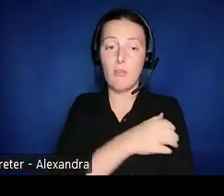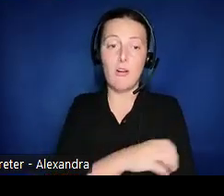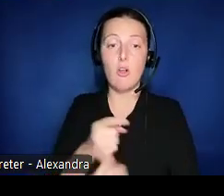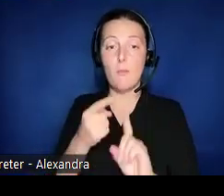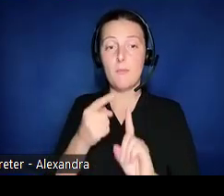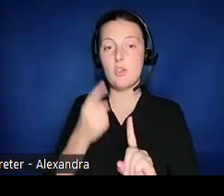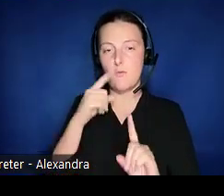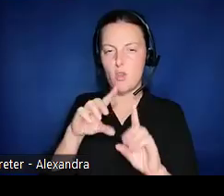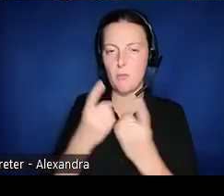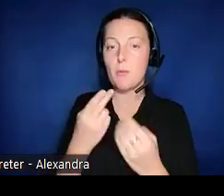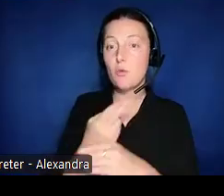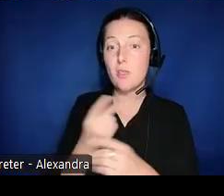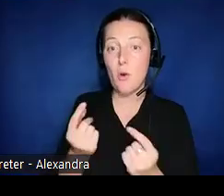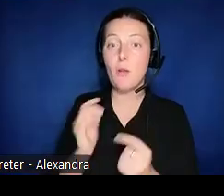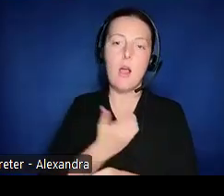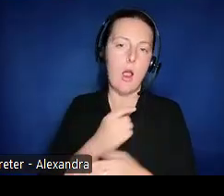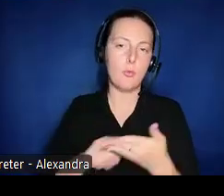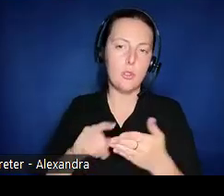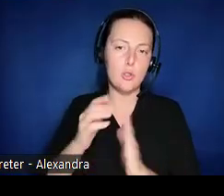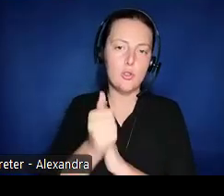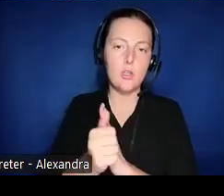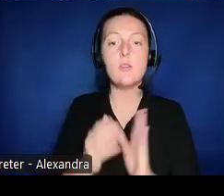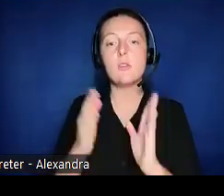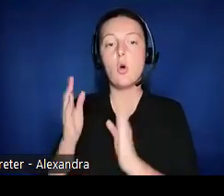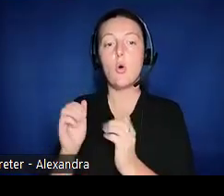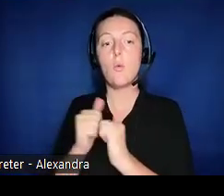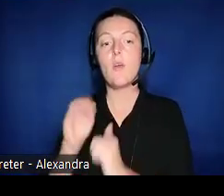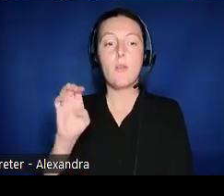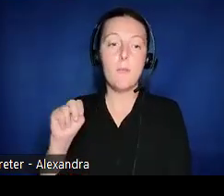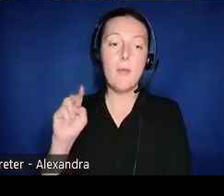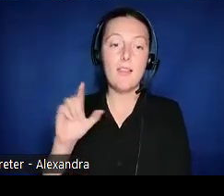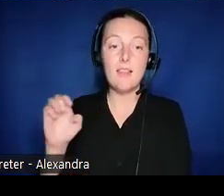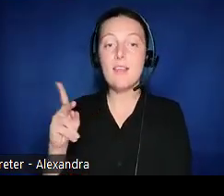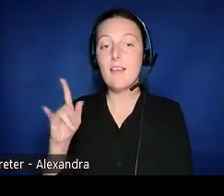uh, alongside, uh, Ben Lee, Kayla Hunt, and Mark Olden, we're investigating ways where we could use